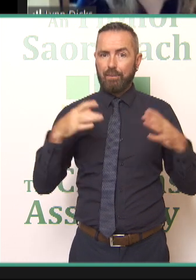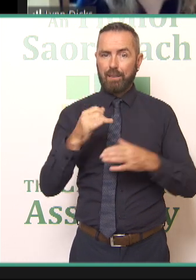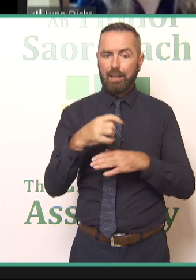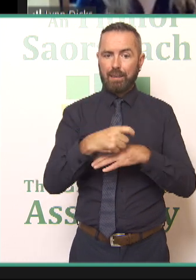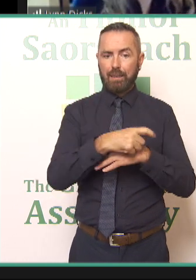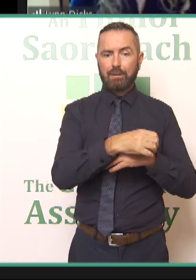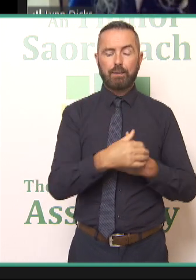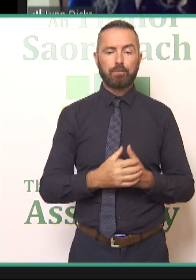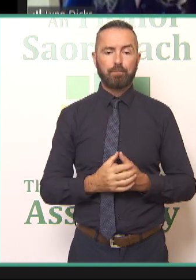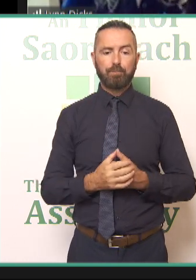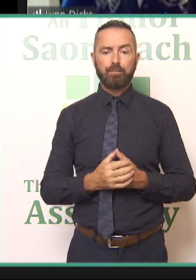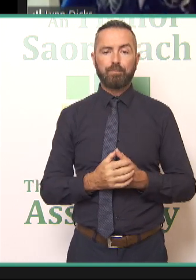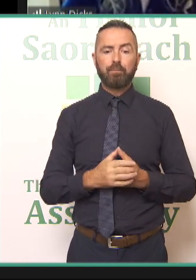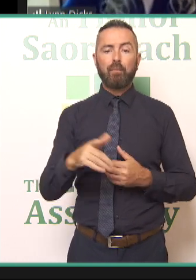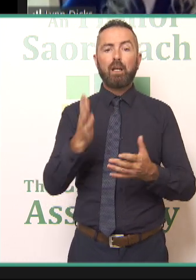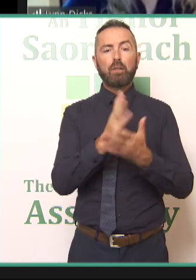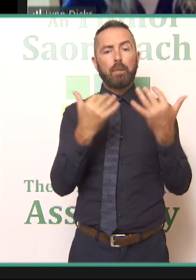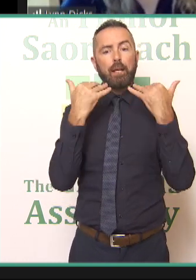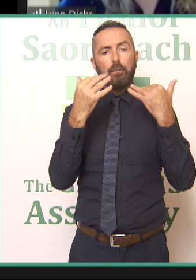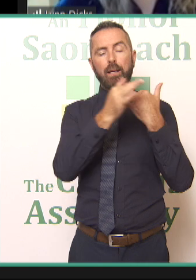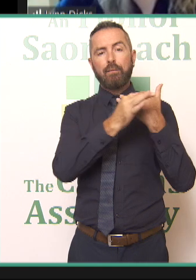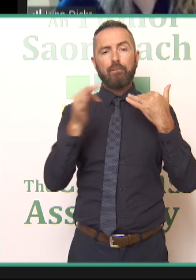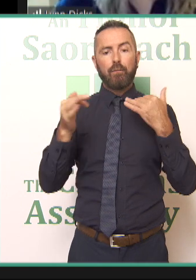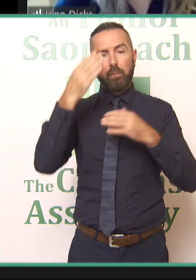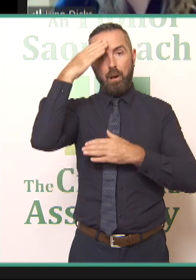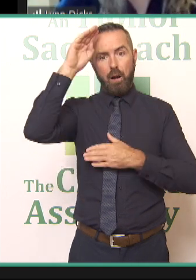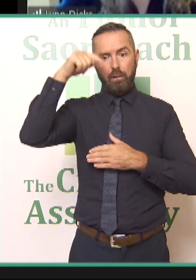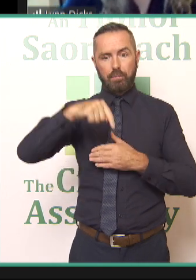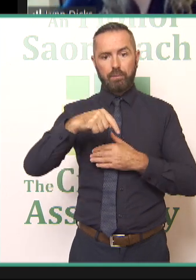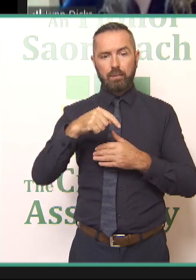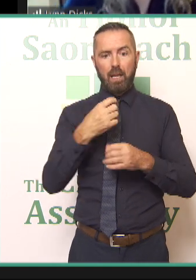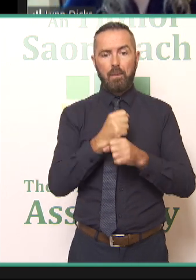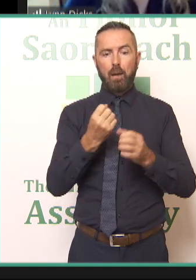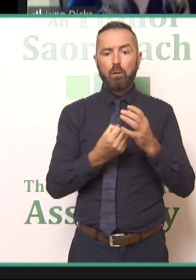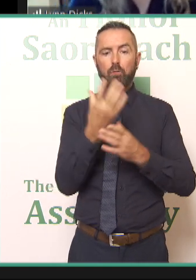here's a data set which is actually from from Ireland oil seed rate growing in Ireland led by